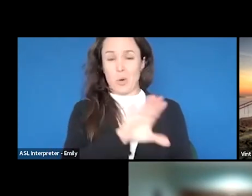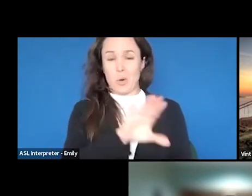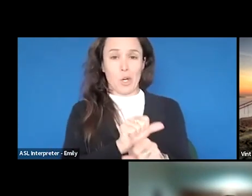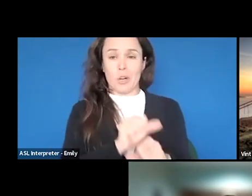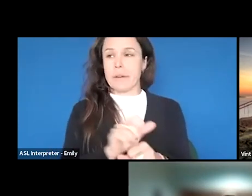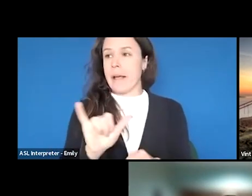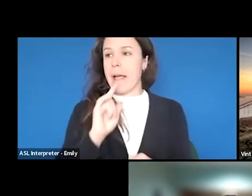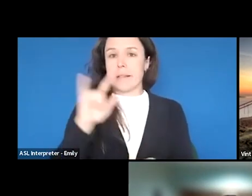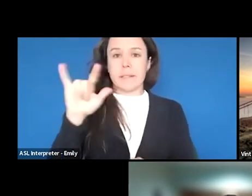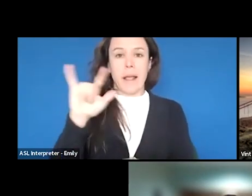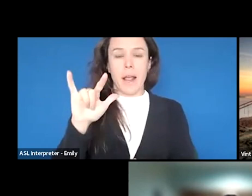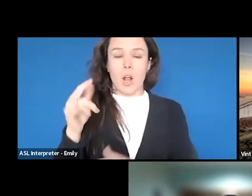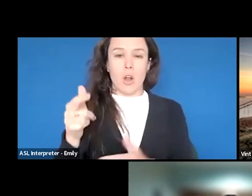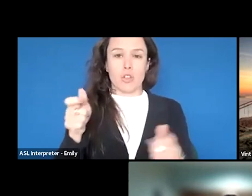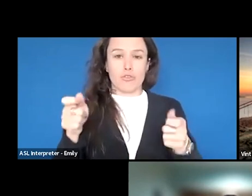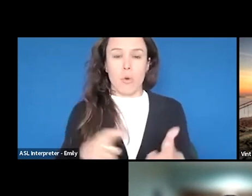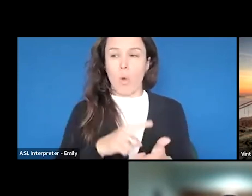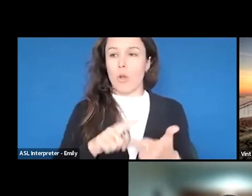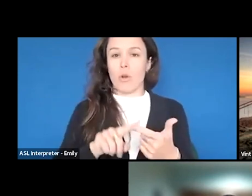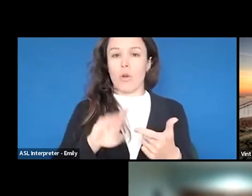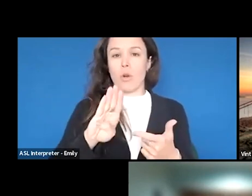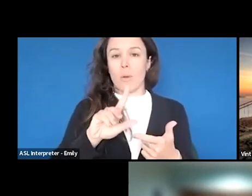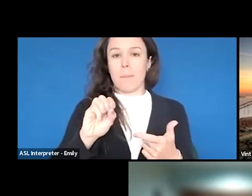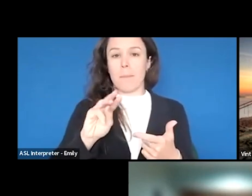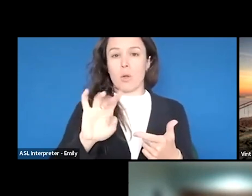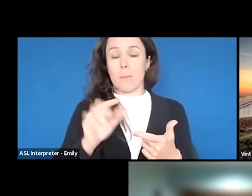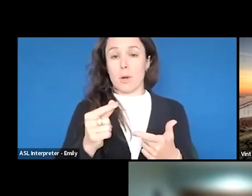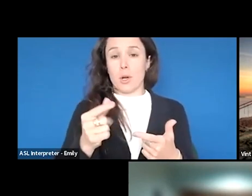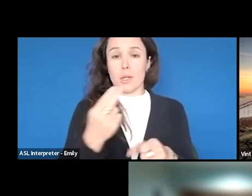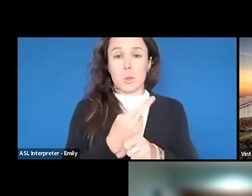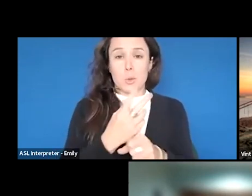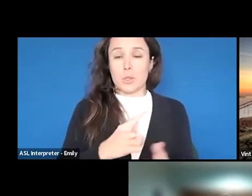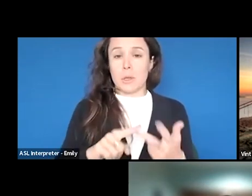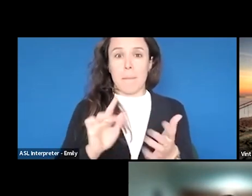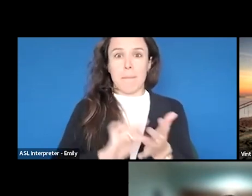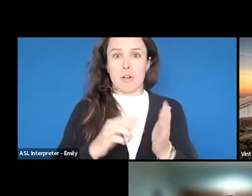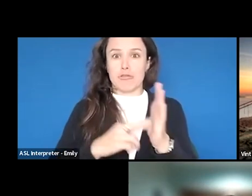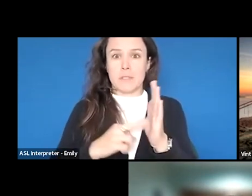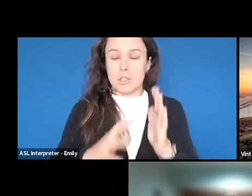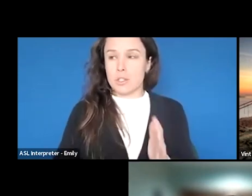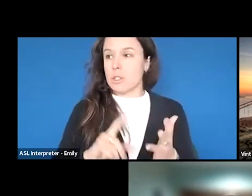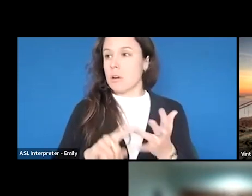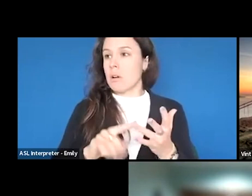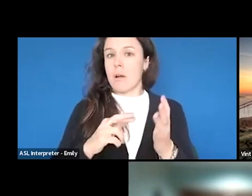controller, as a Bloomberg terminal user, as a medical researcher, as a medical surgeon.